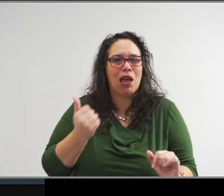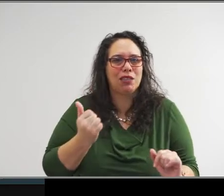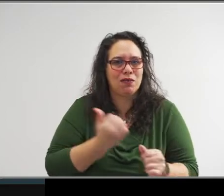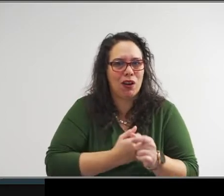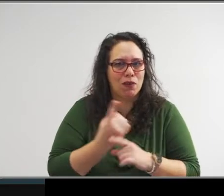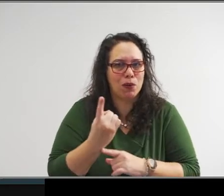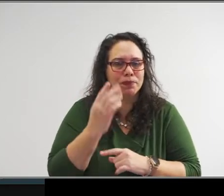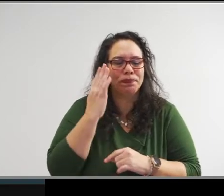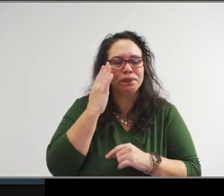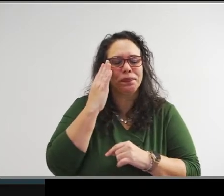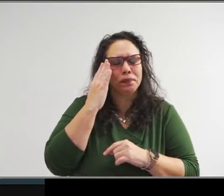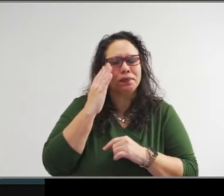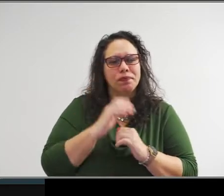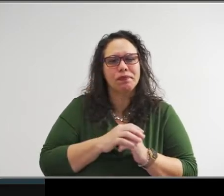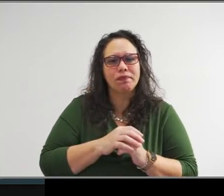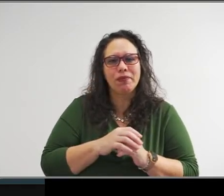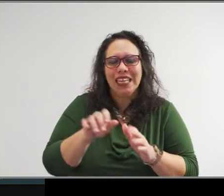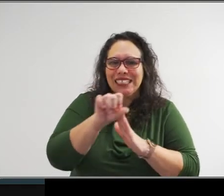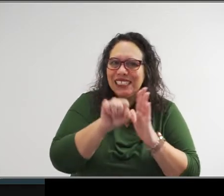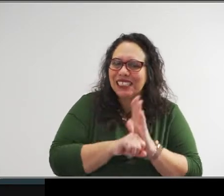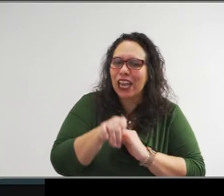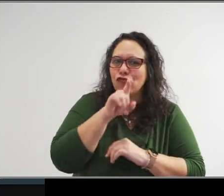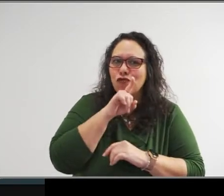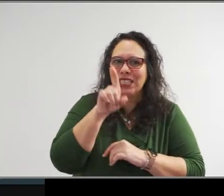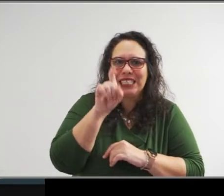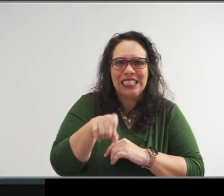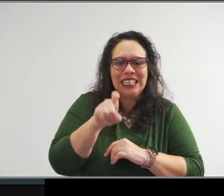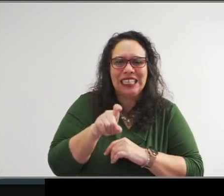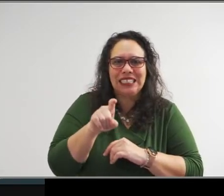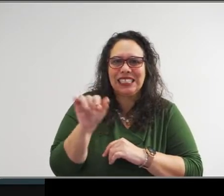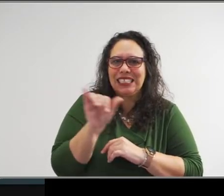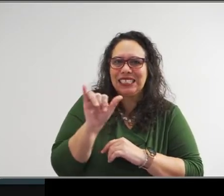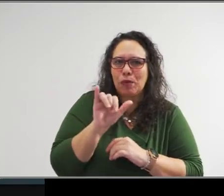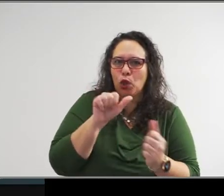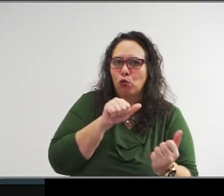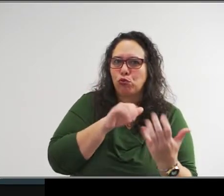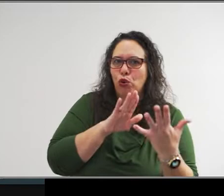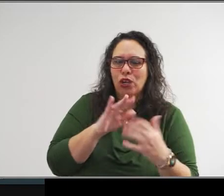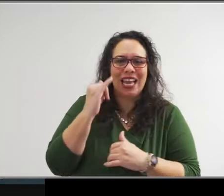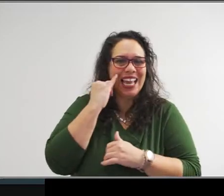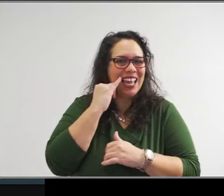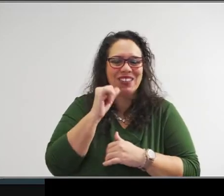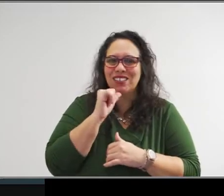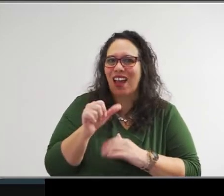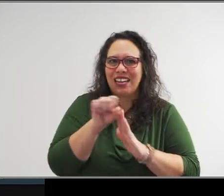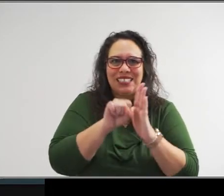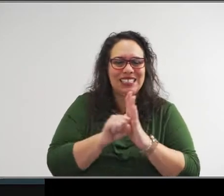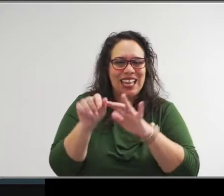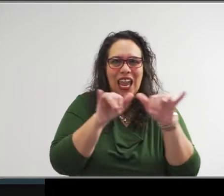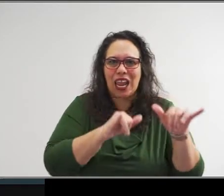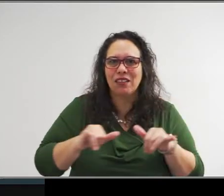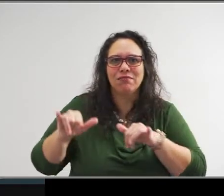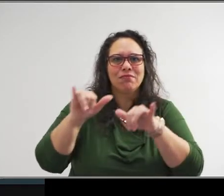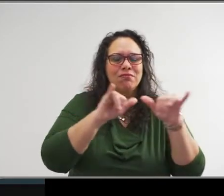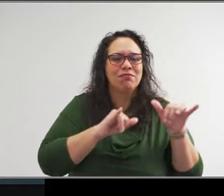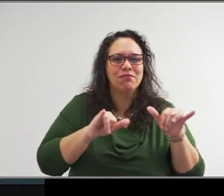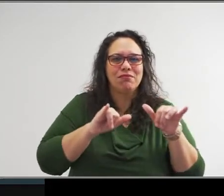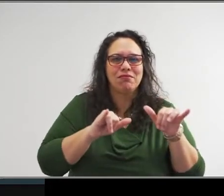And the state really needs to take a similar approach. If they're not going to do a statewide standard for all districts, I even advocating